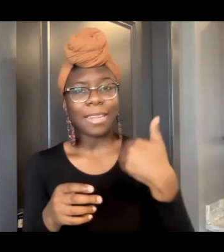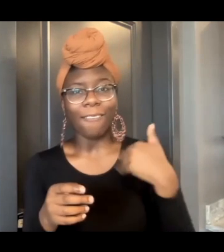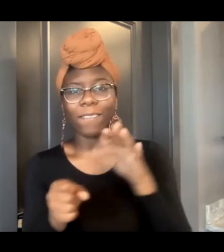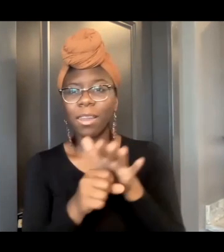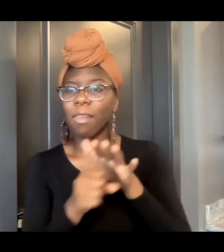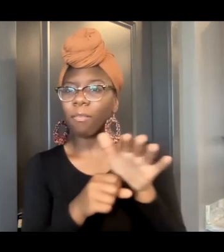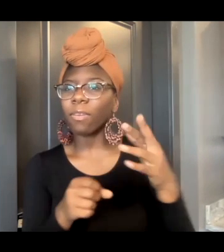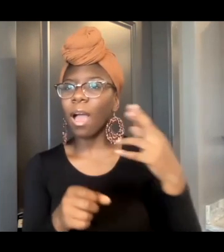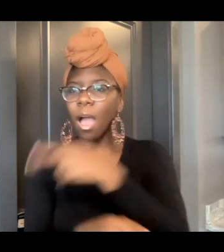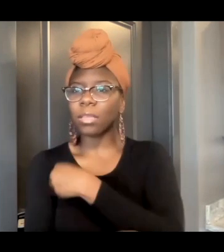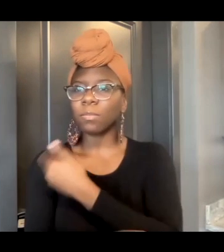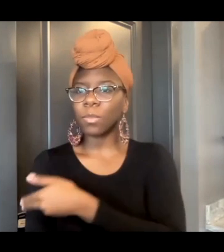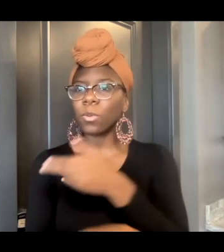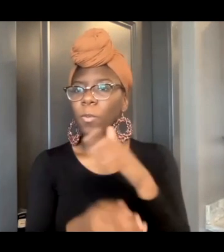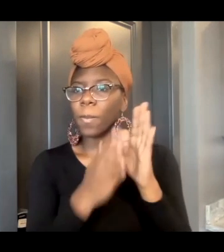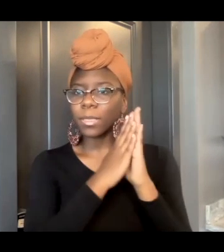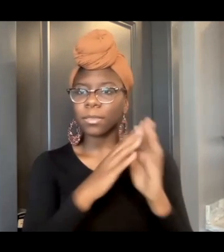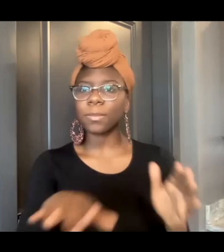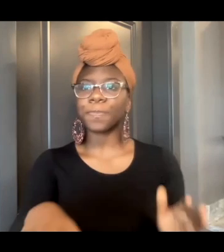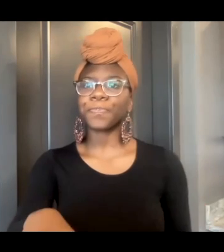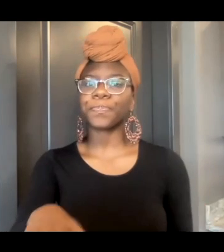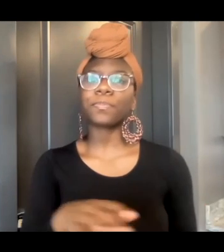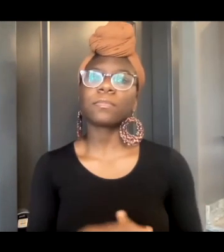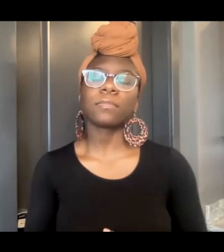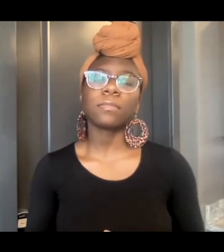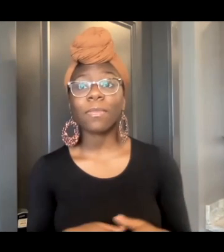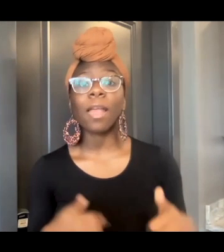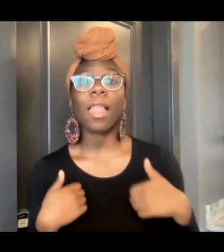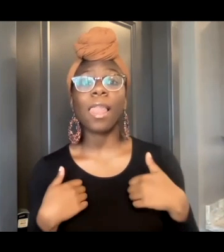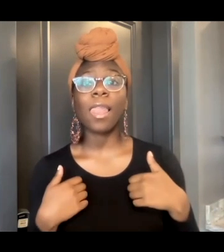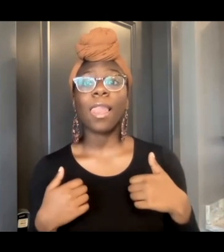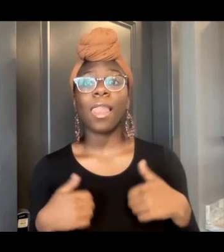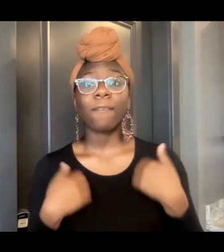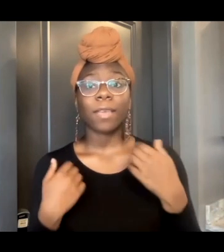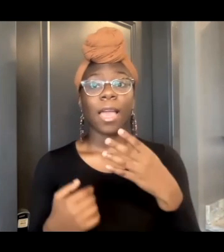personal doctors, and there a shortage of hospital beds.